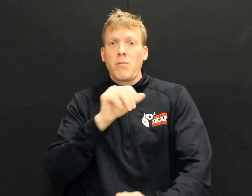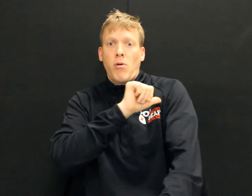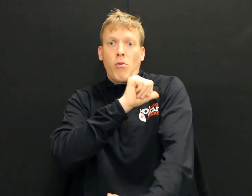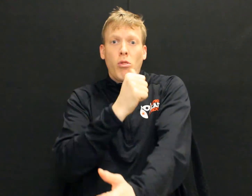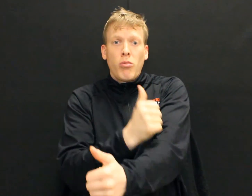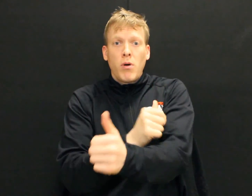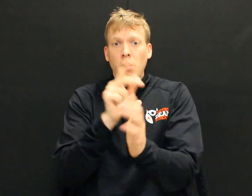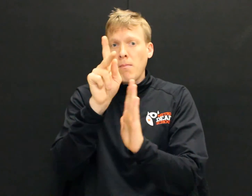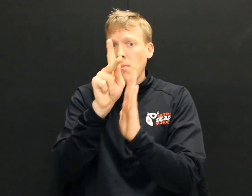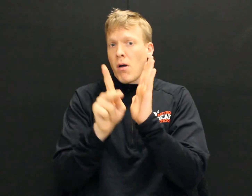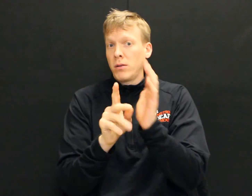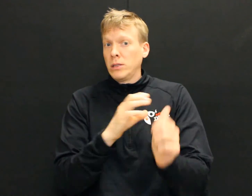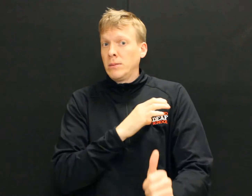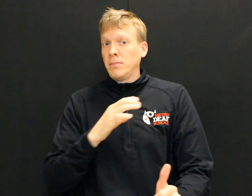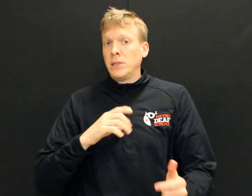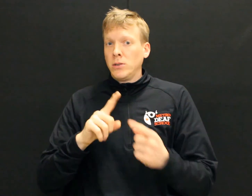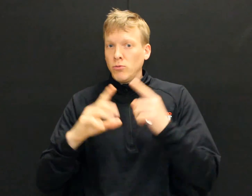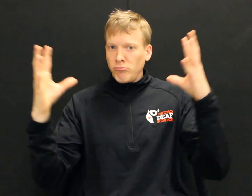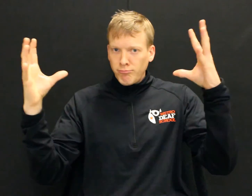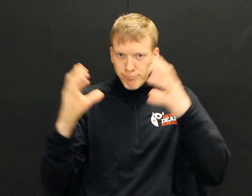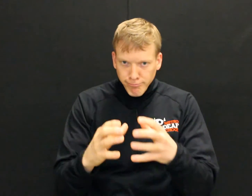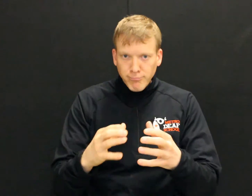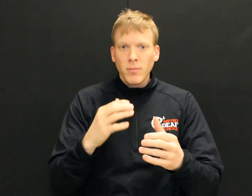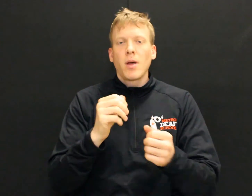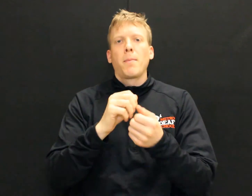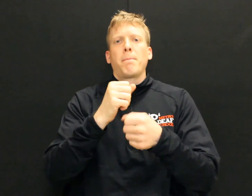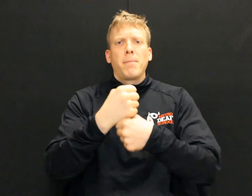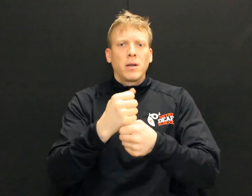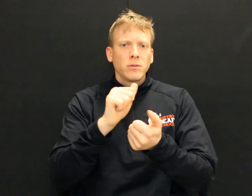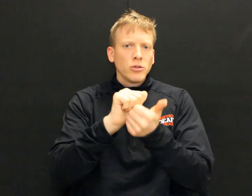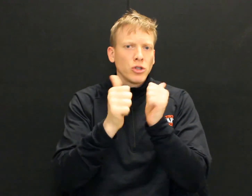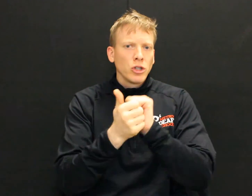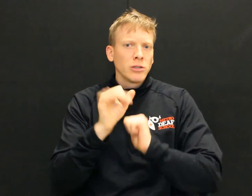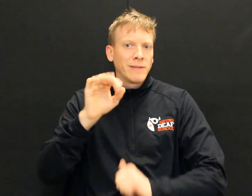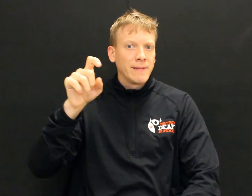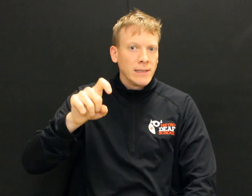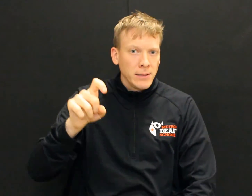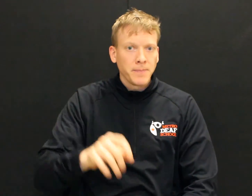and authorized a policy committee to meet and make a few changes if needed.